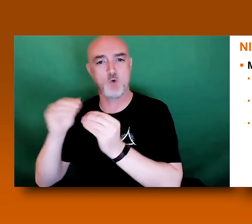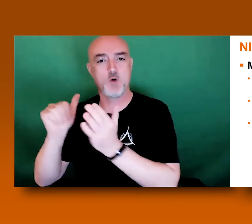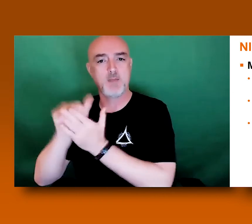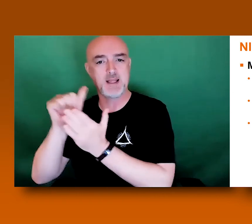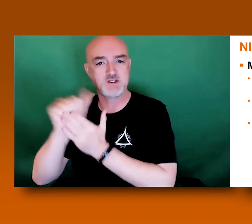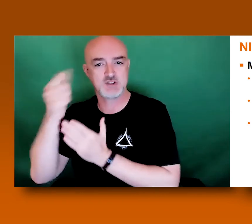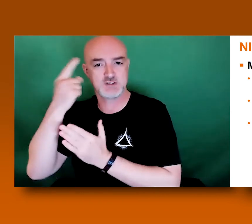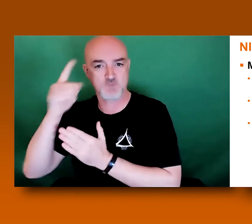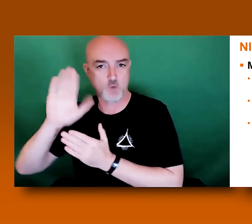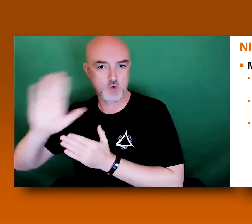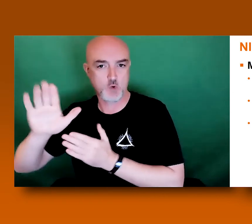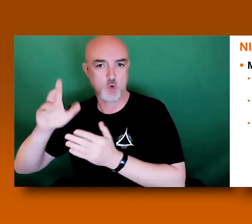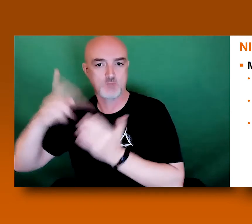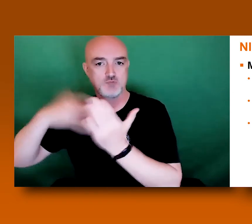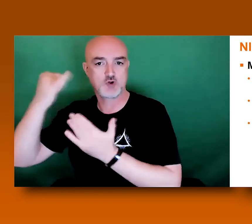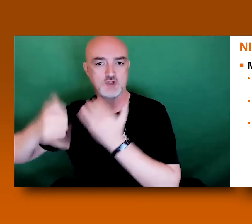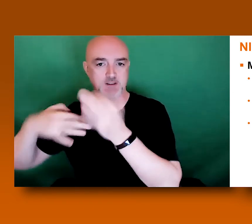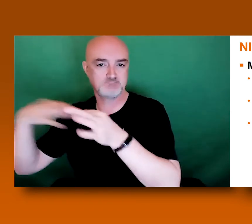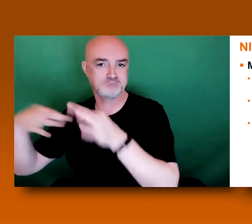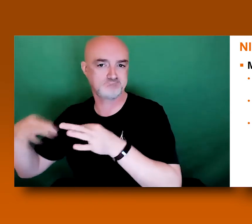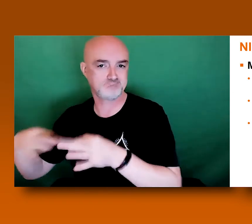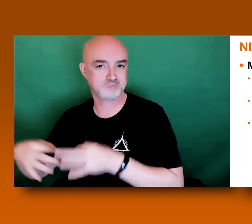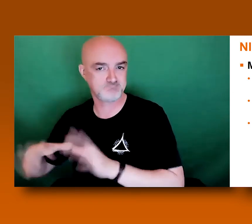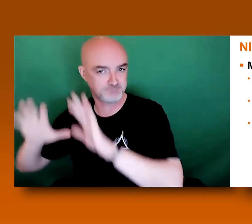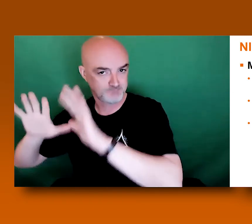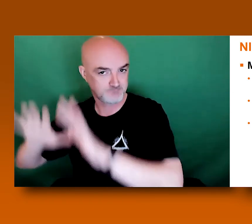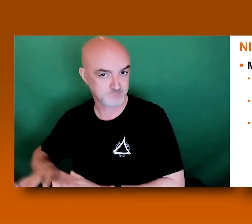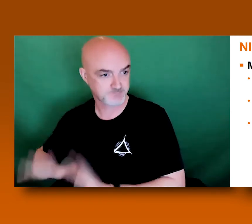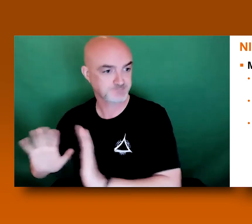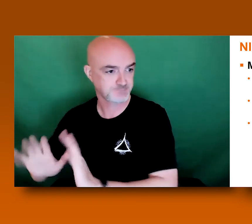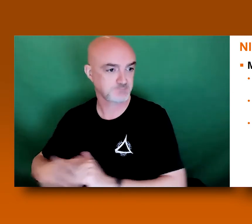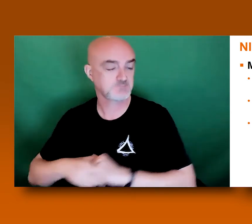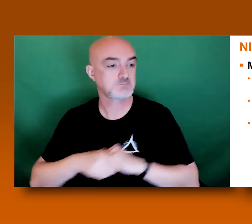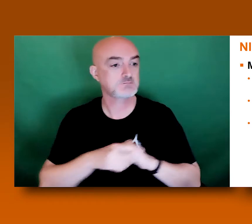the next 15 pages, elaborating on the project description.